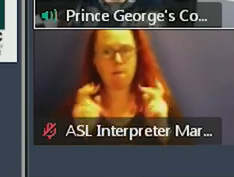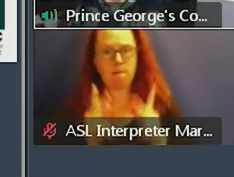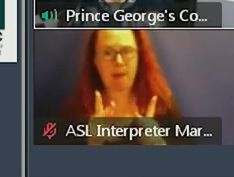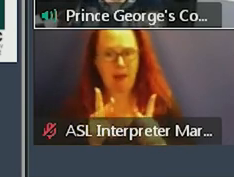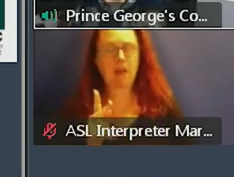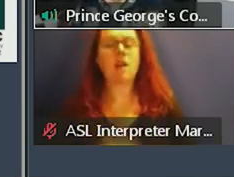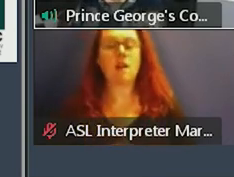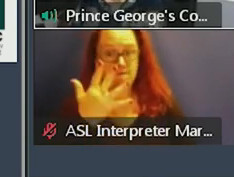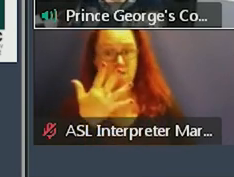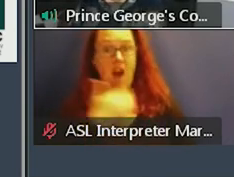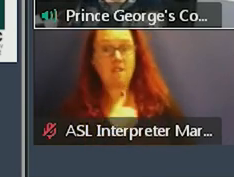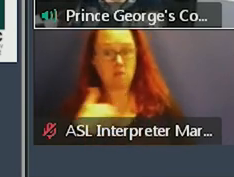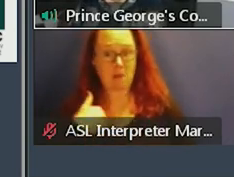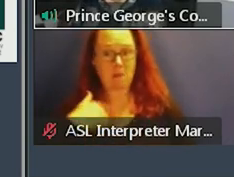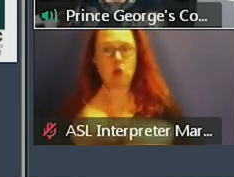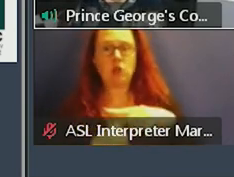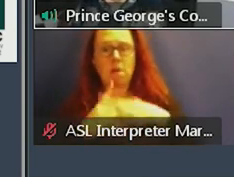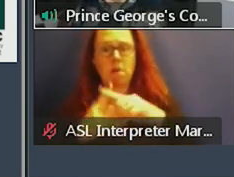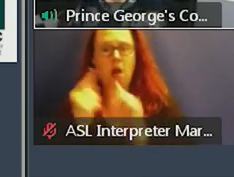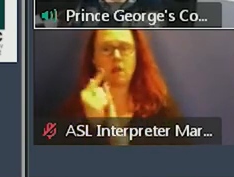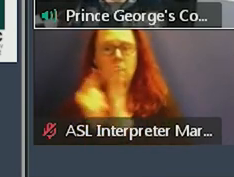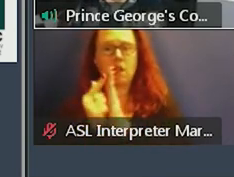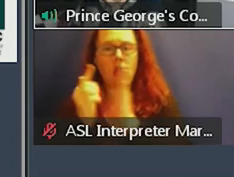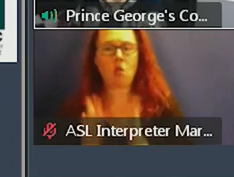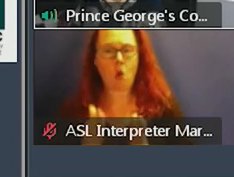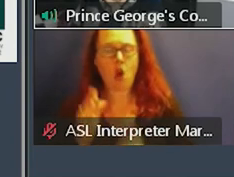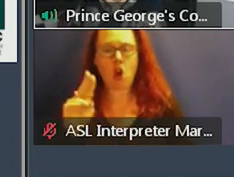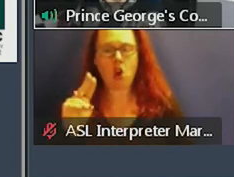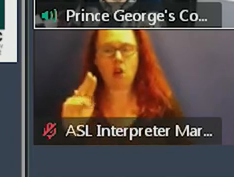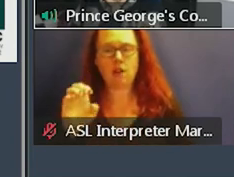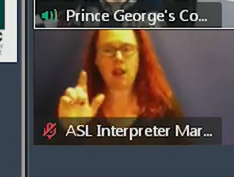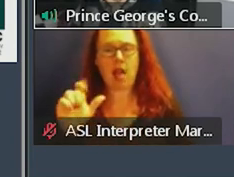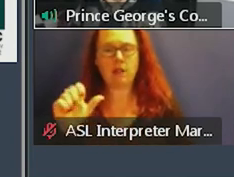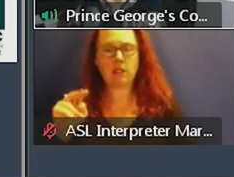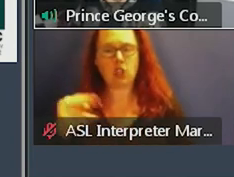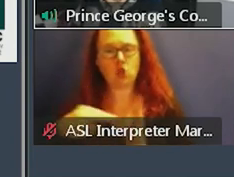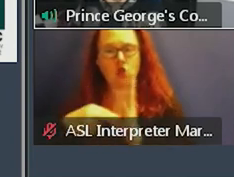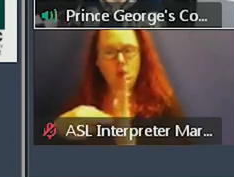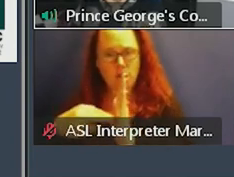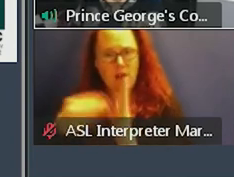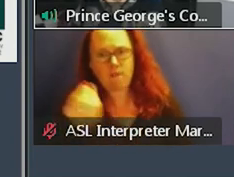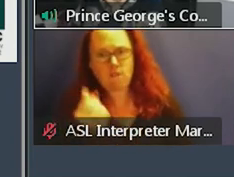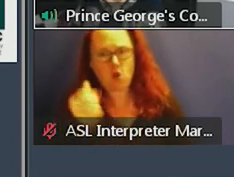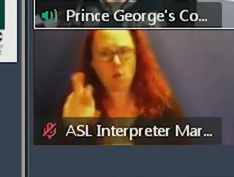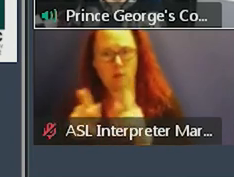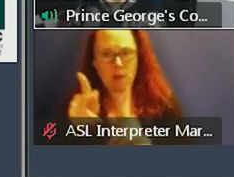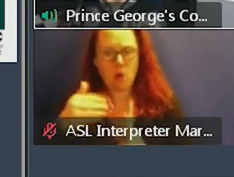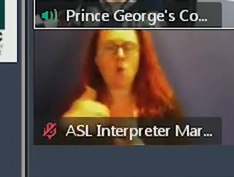Nelson back who was representing a number of the opponents. Not all of them. We have our sign interpreter. We have Ms. Grover, Mr.